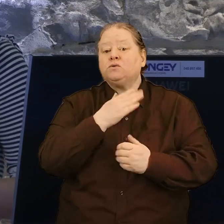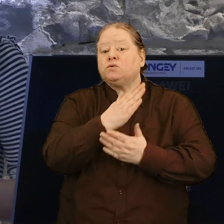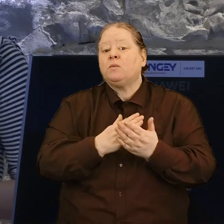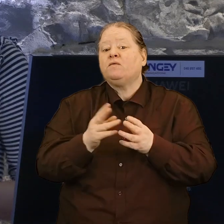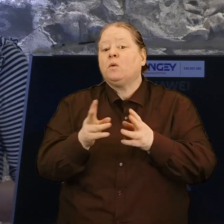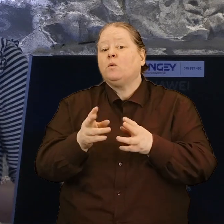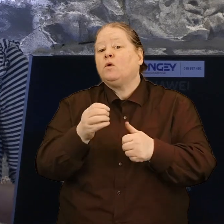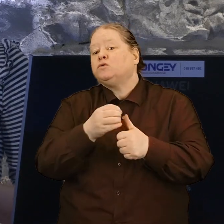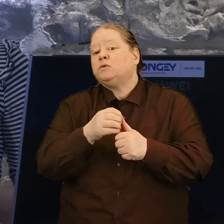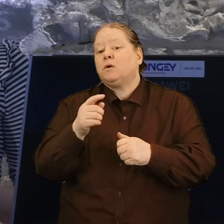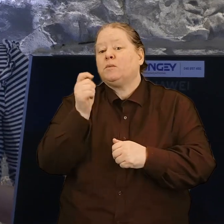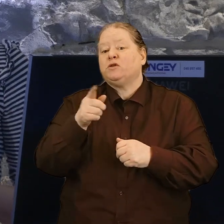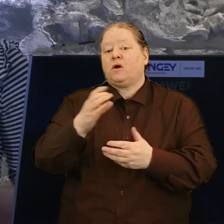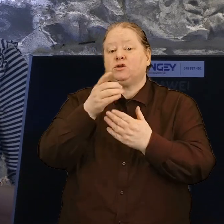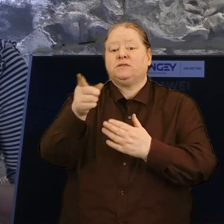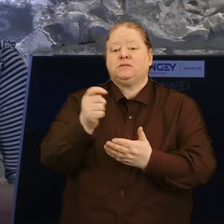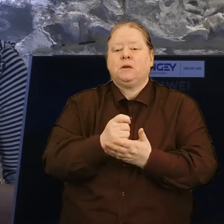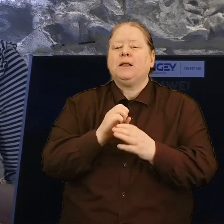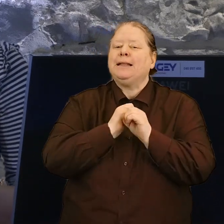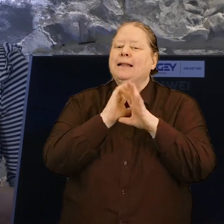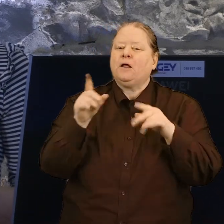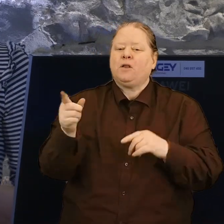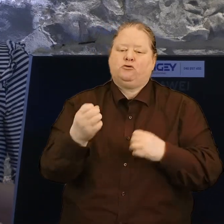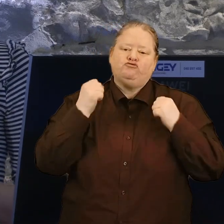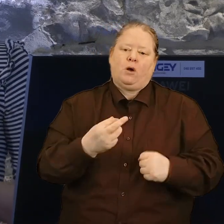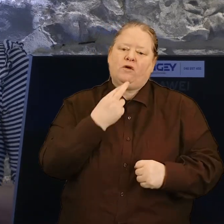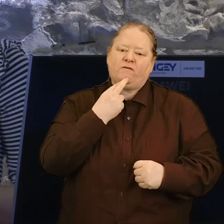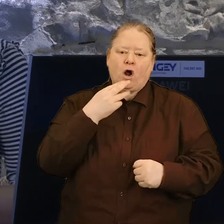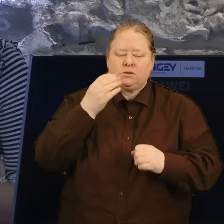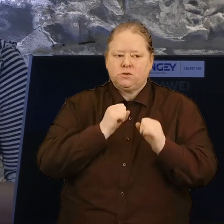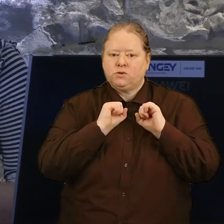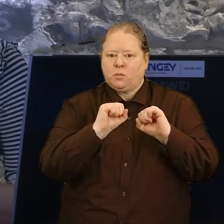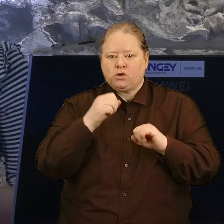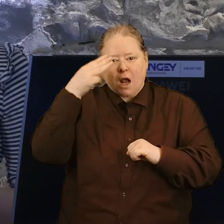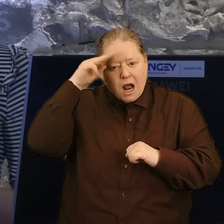commissioned by the College at the time, it's clear that they had a strong preference for supporting Irish artists and artistry.